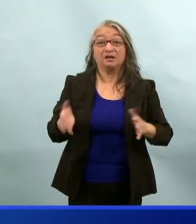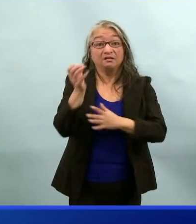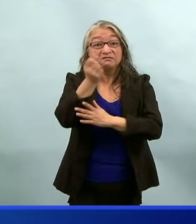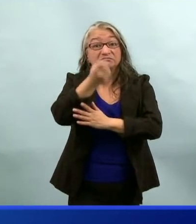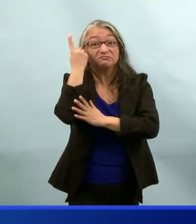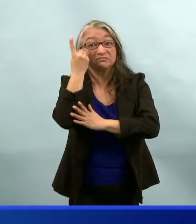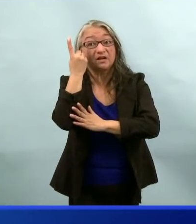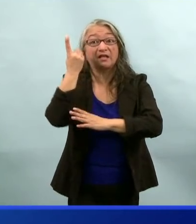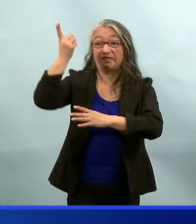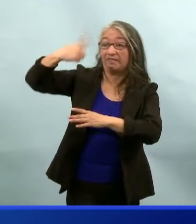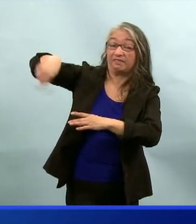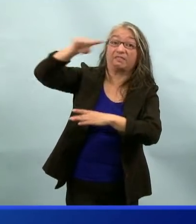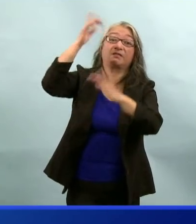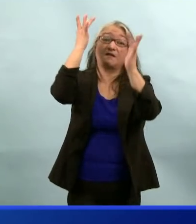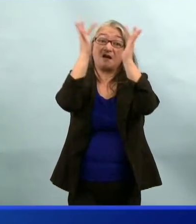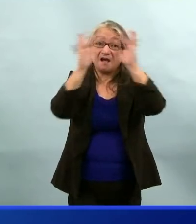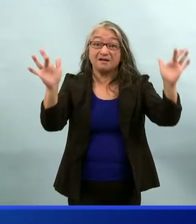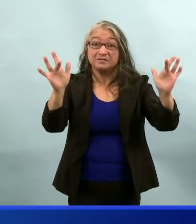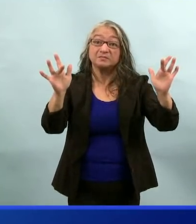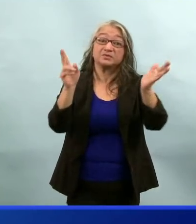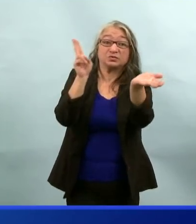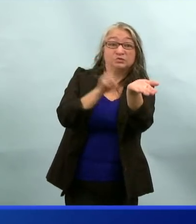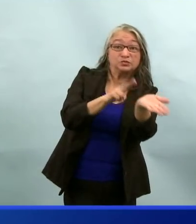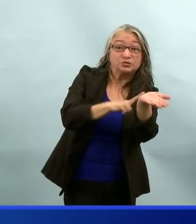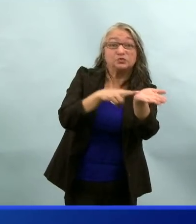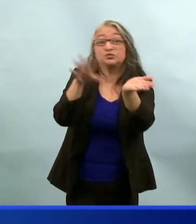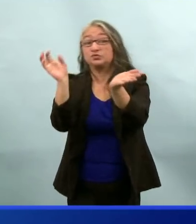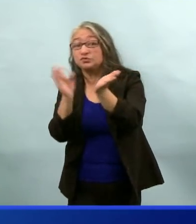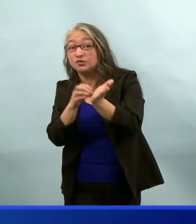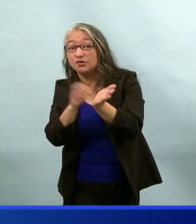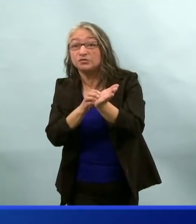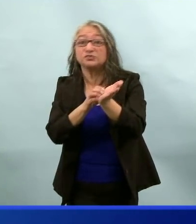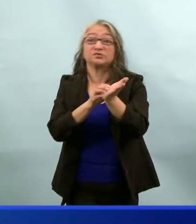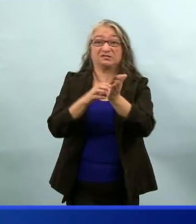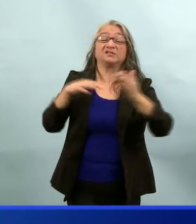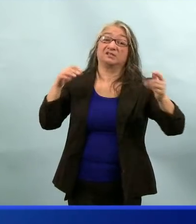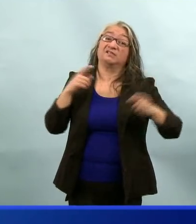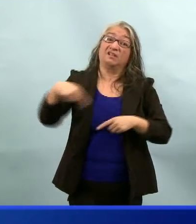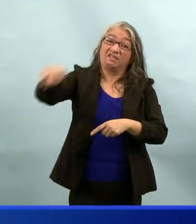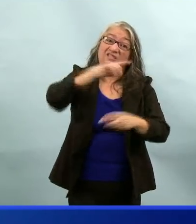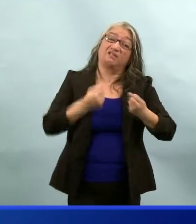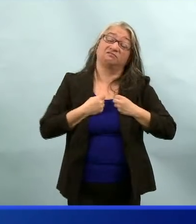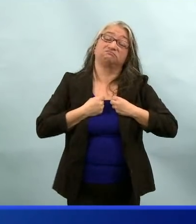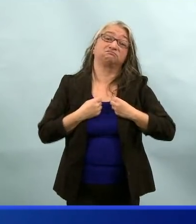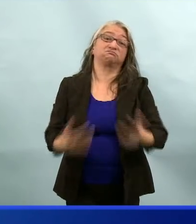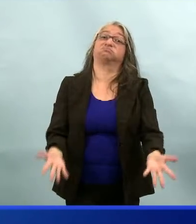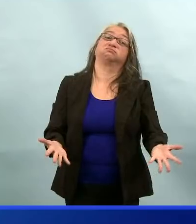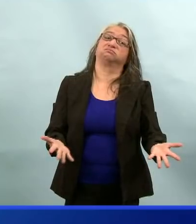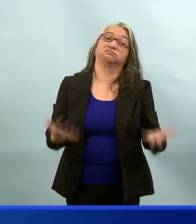has turned their work and personal lives upside down while many manitobans have seen a return